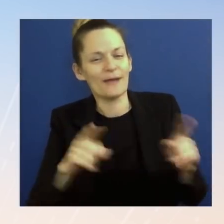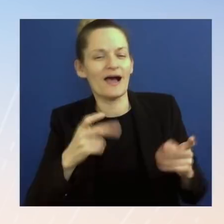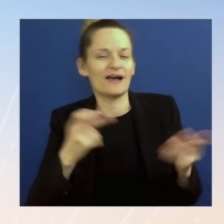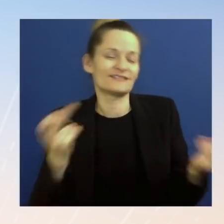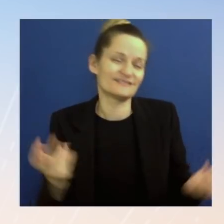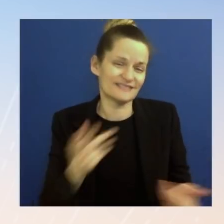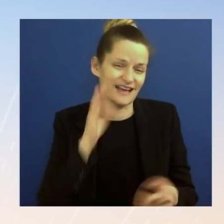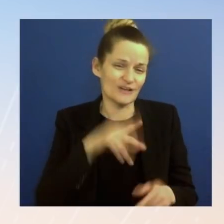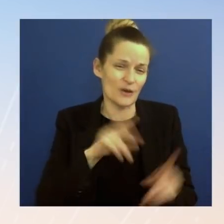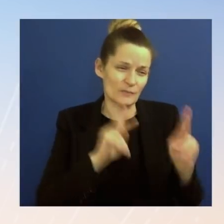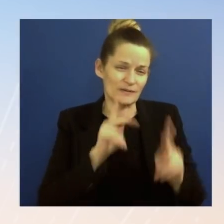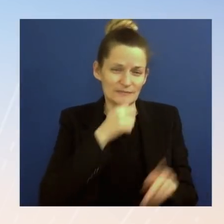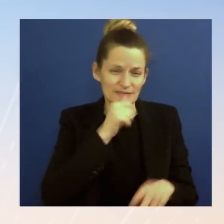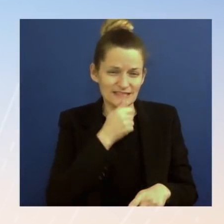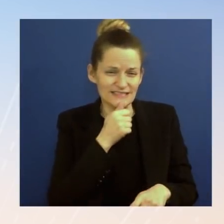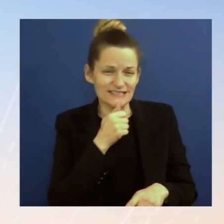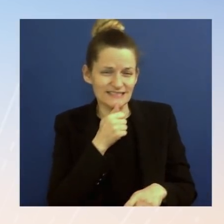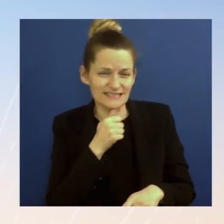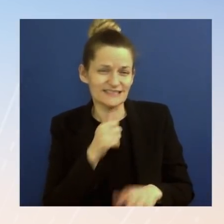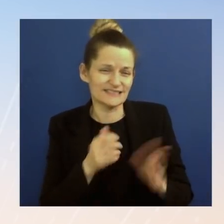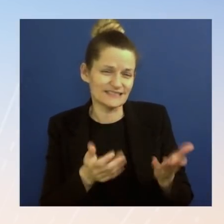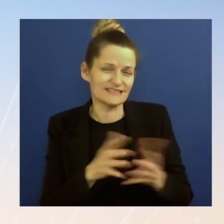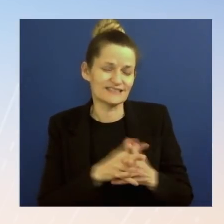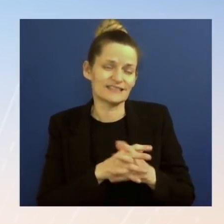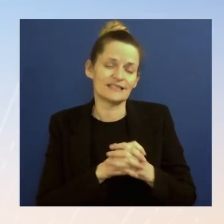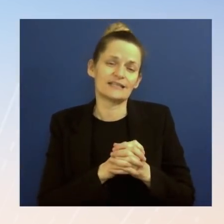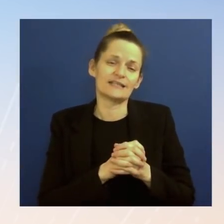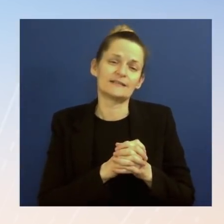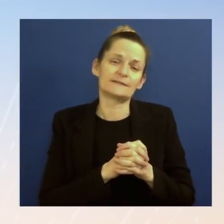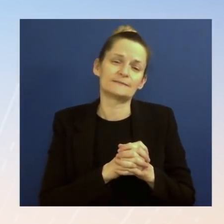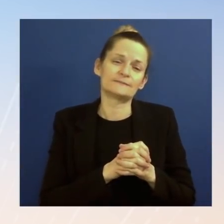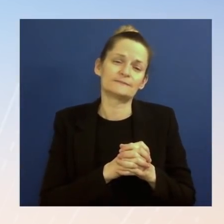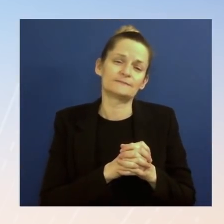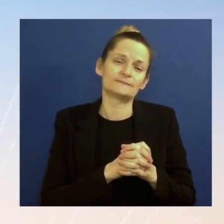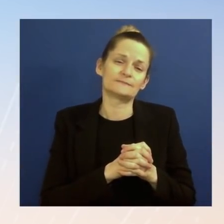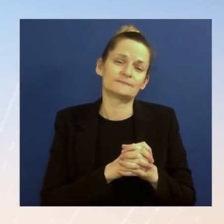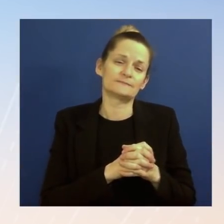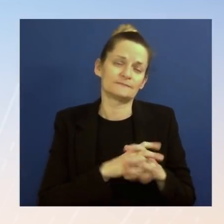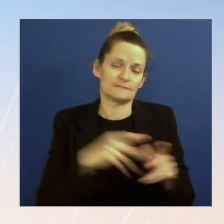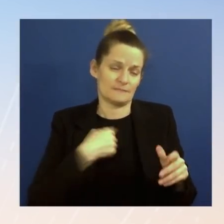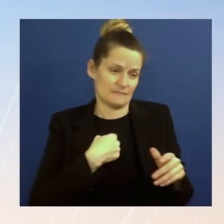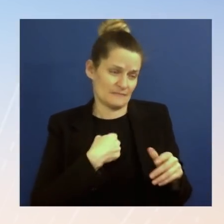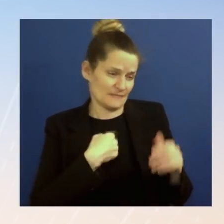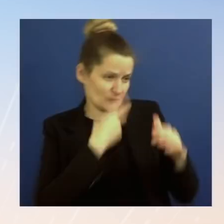There are outside predictors, of course. And, obviously, what we're trying to do is mitigate the impact.